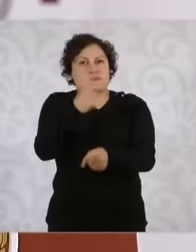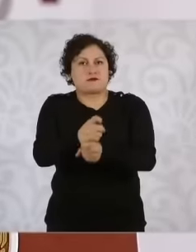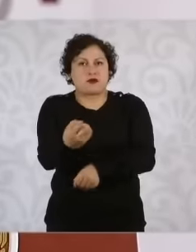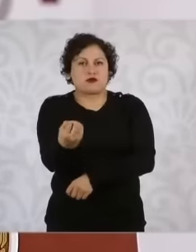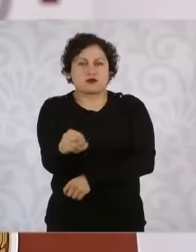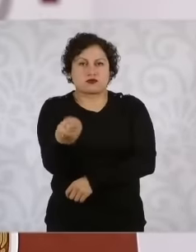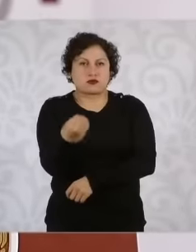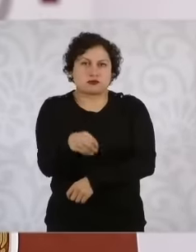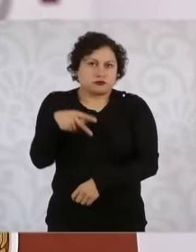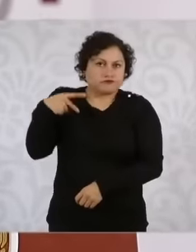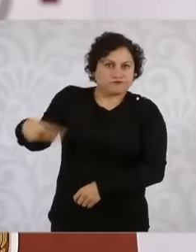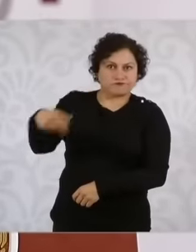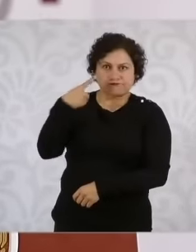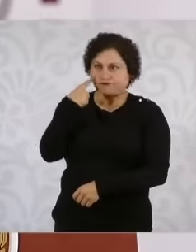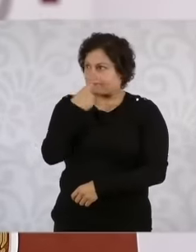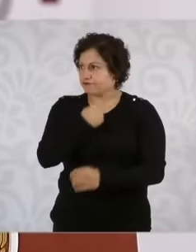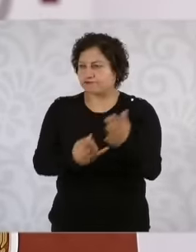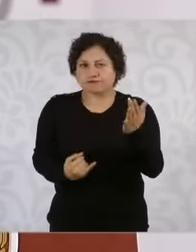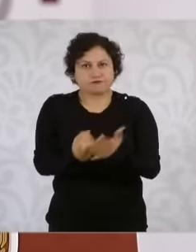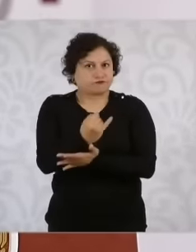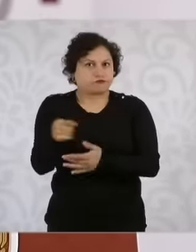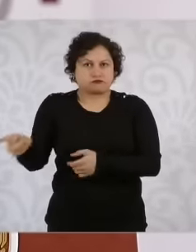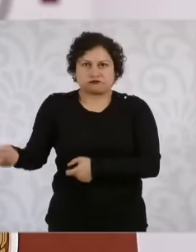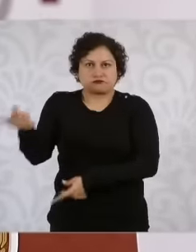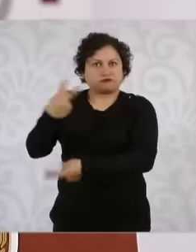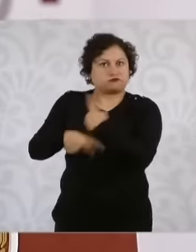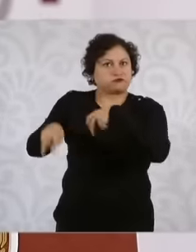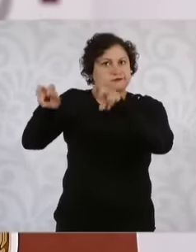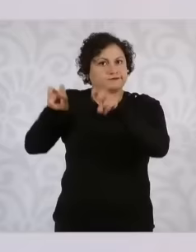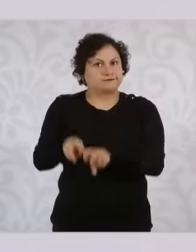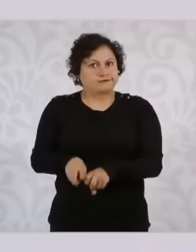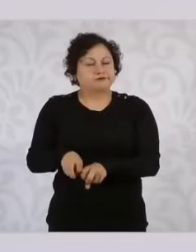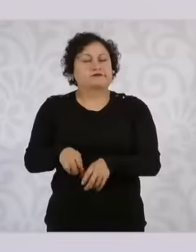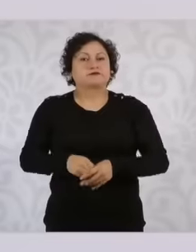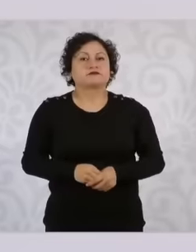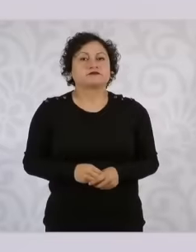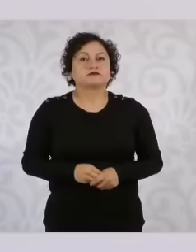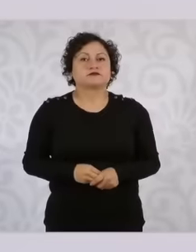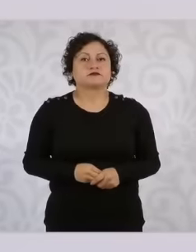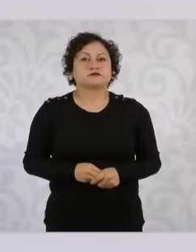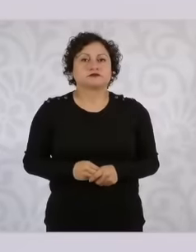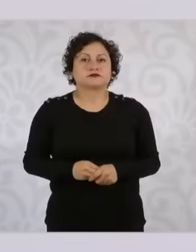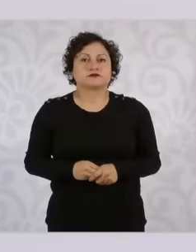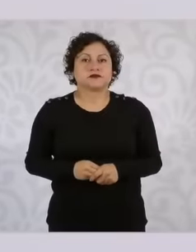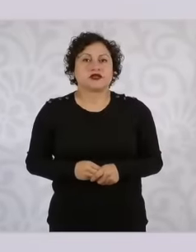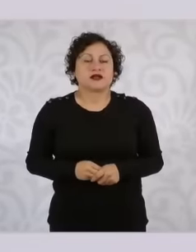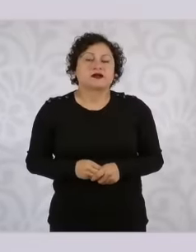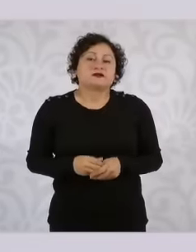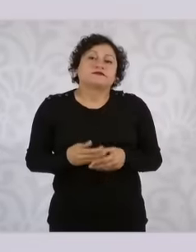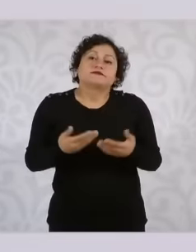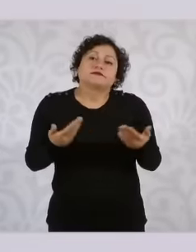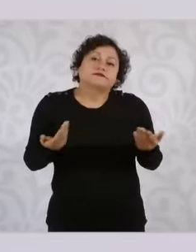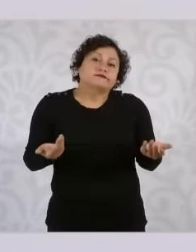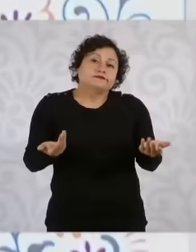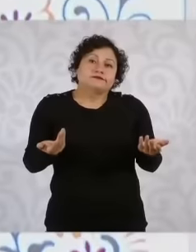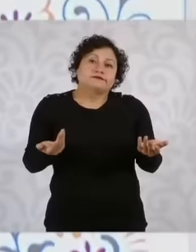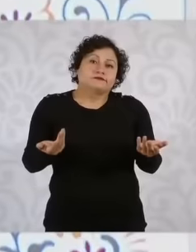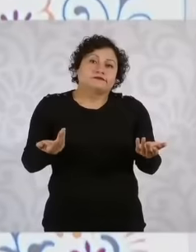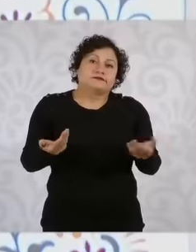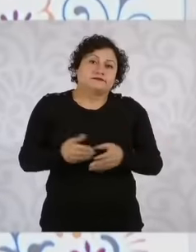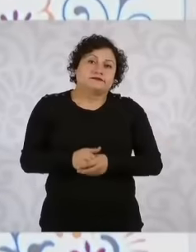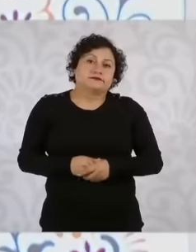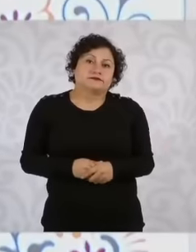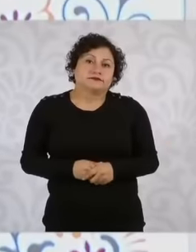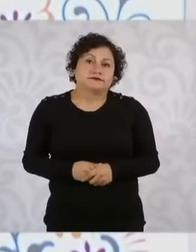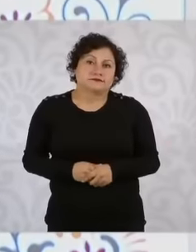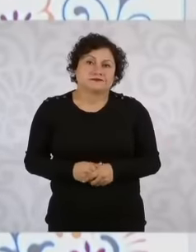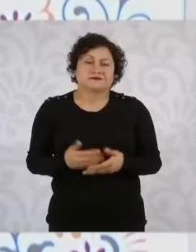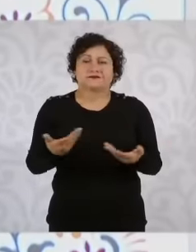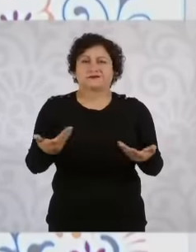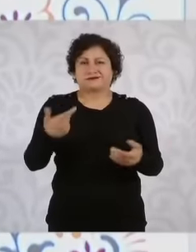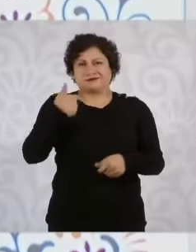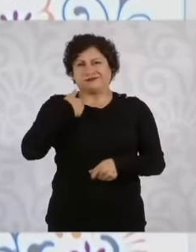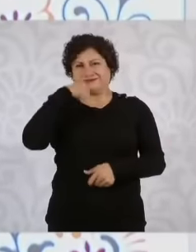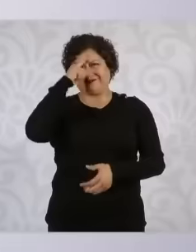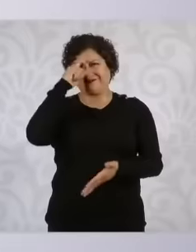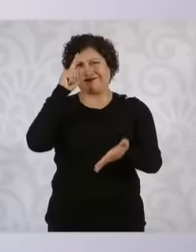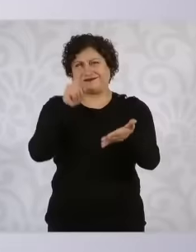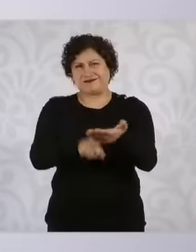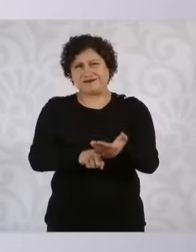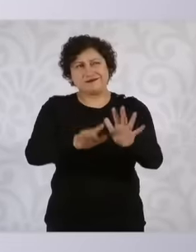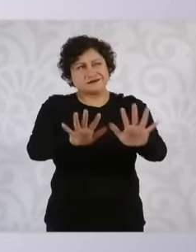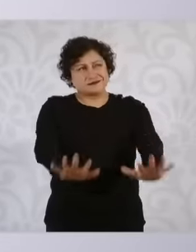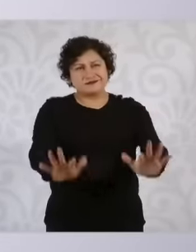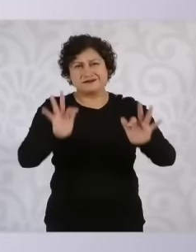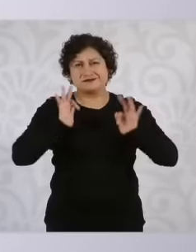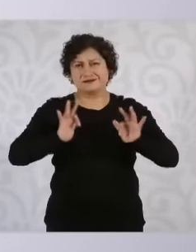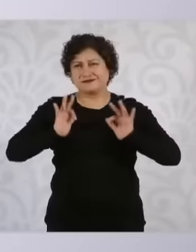her decision to attend. And the truth is that since her spirits are calm, it is truly incredible,